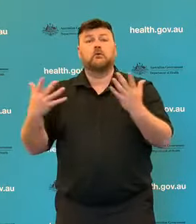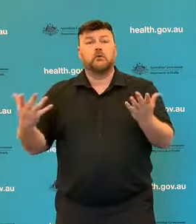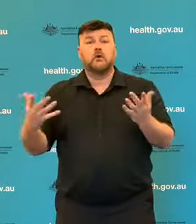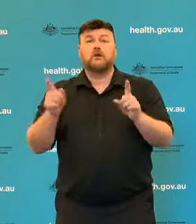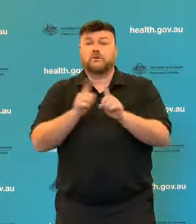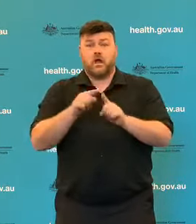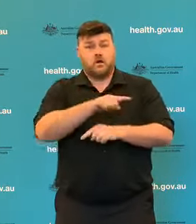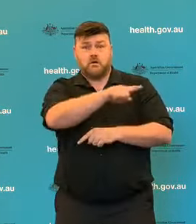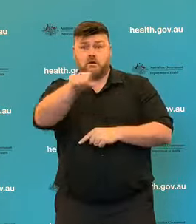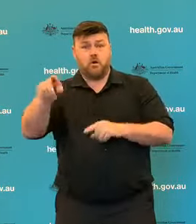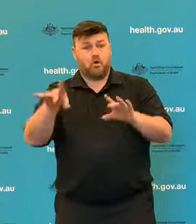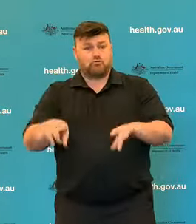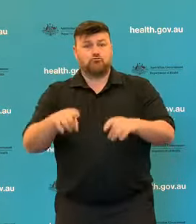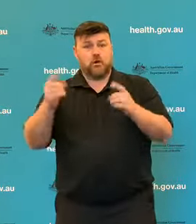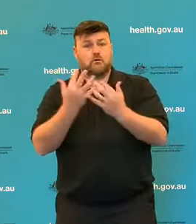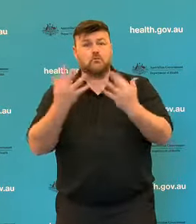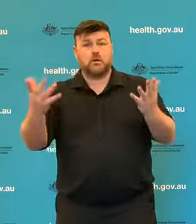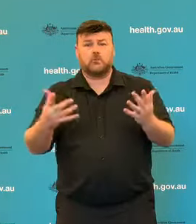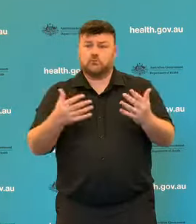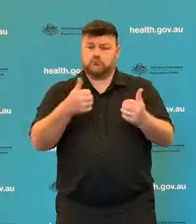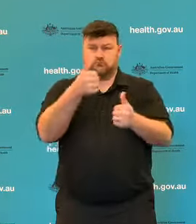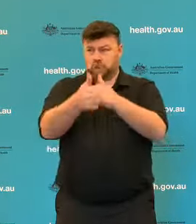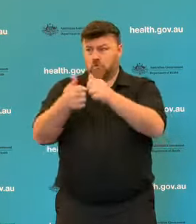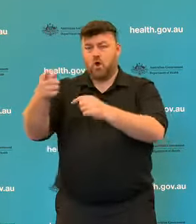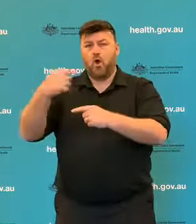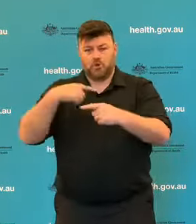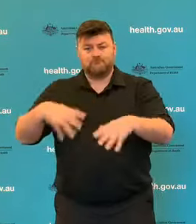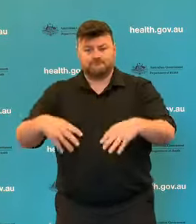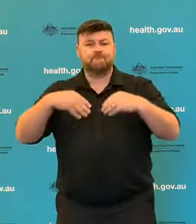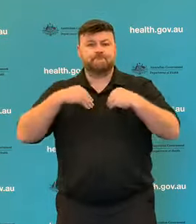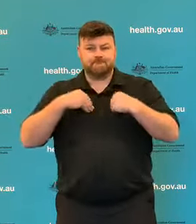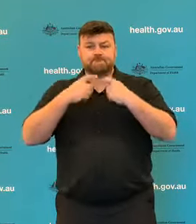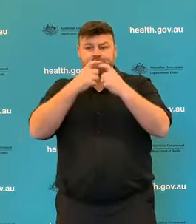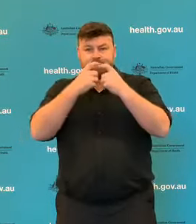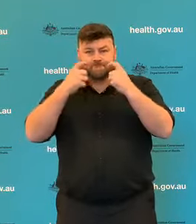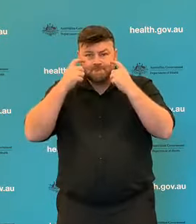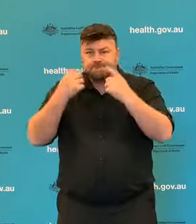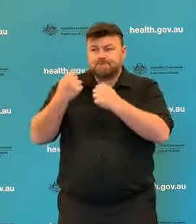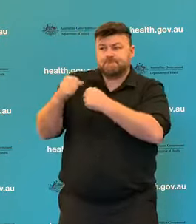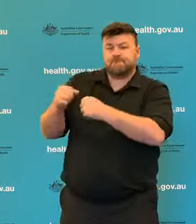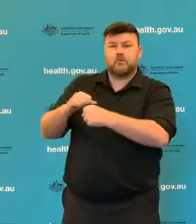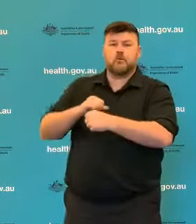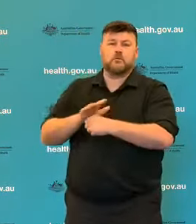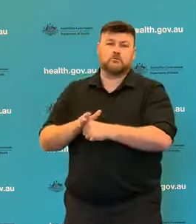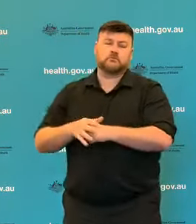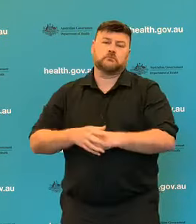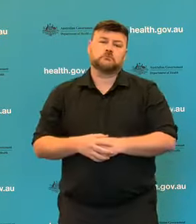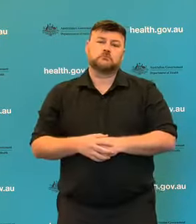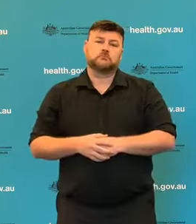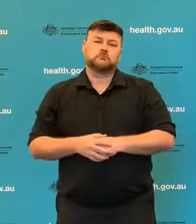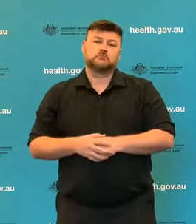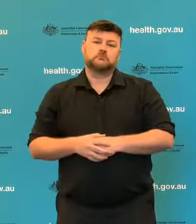majority of people in Australia are taking to prevent the spread of COVID-19 and to protect the lives of all people